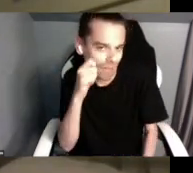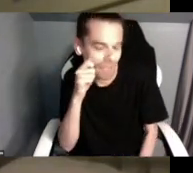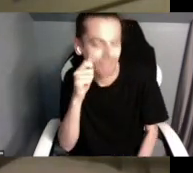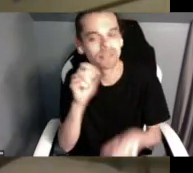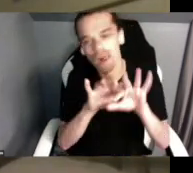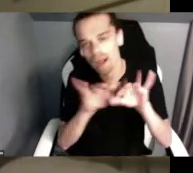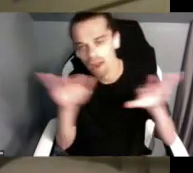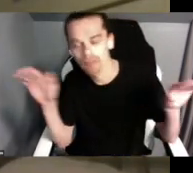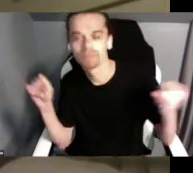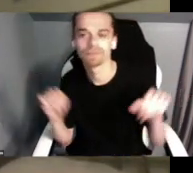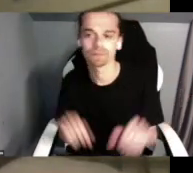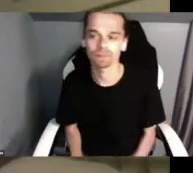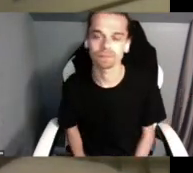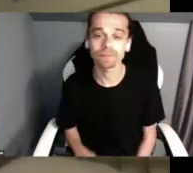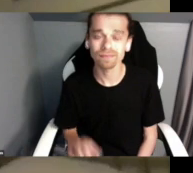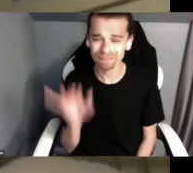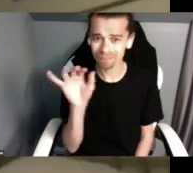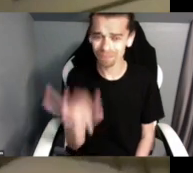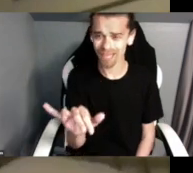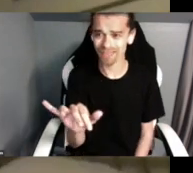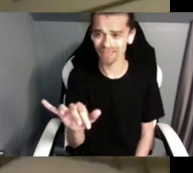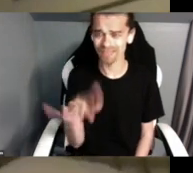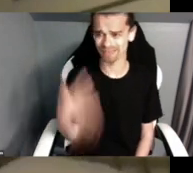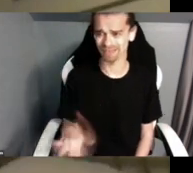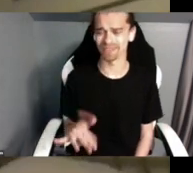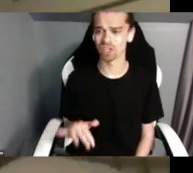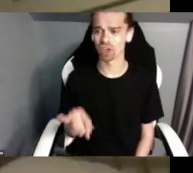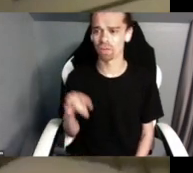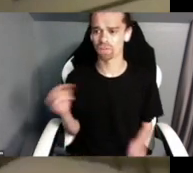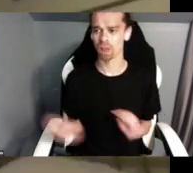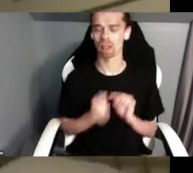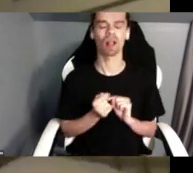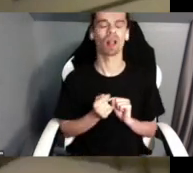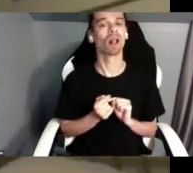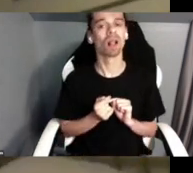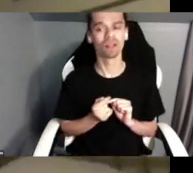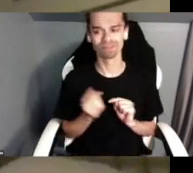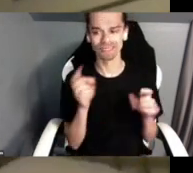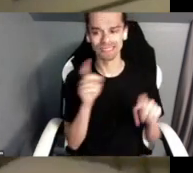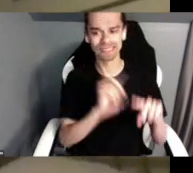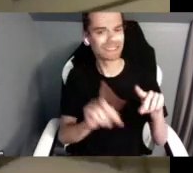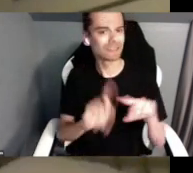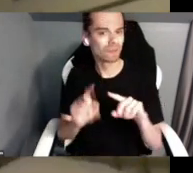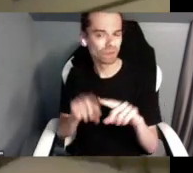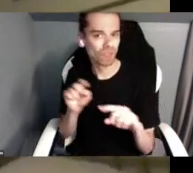That is hurtful in a lot of ways because all parts of